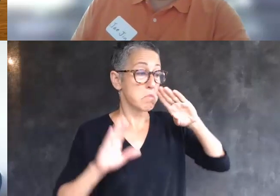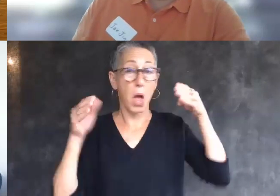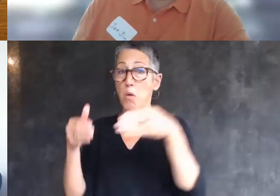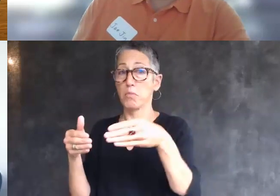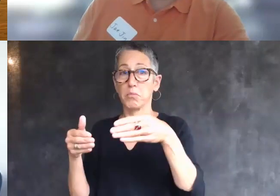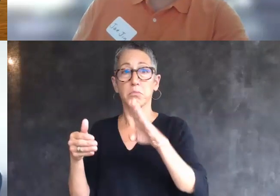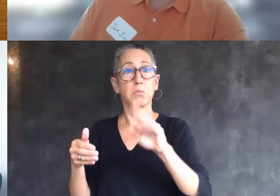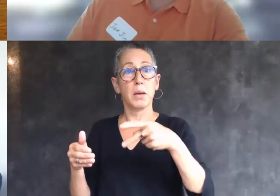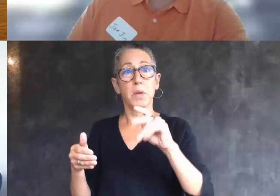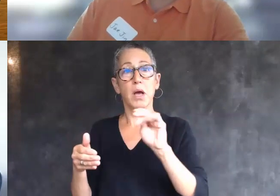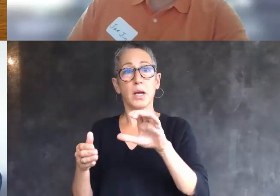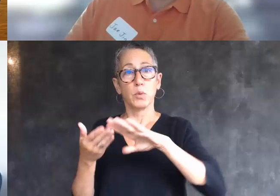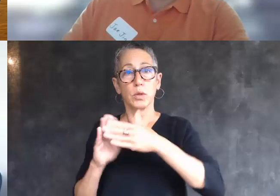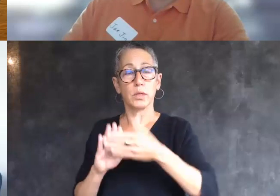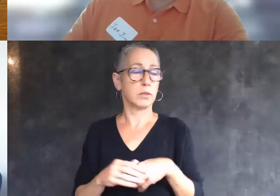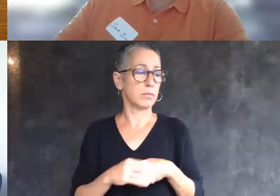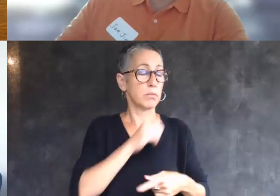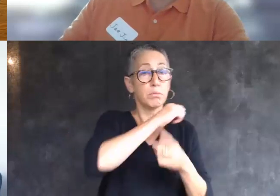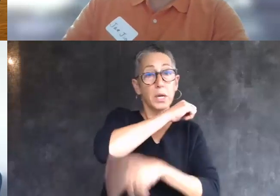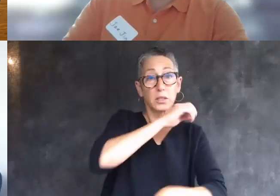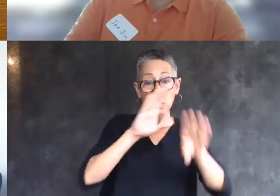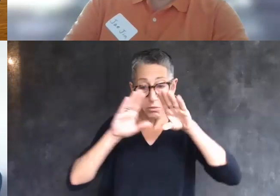The vast majority of the punishment is aimed towards BIPOC communities. I'm doing